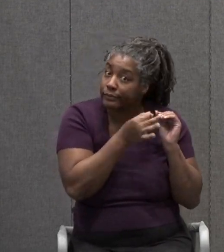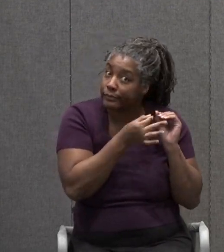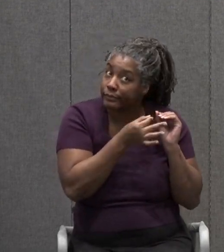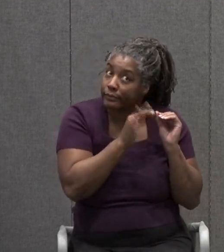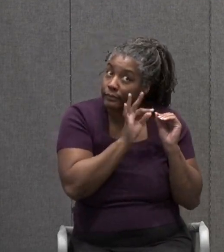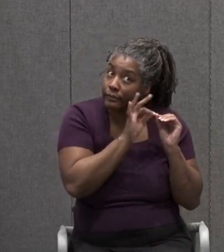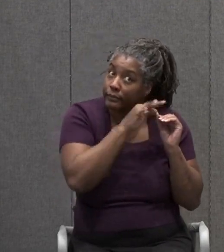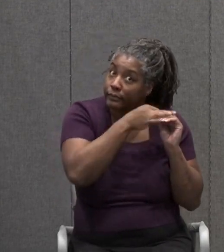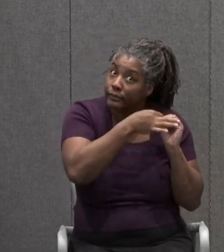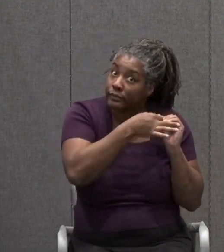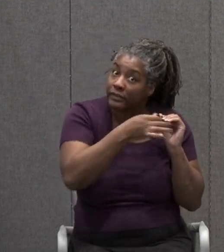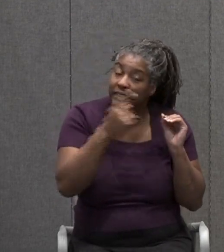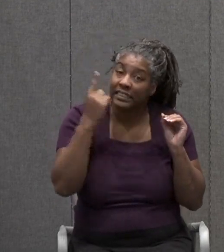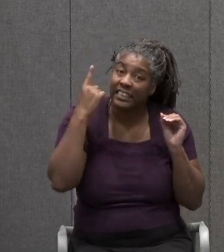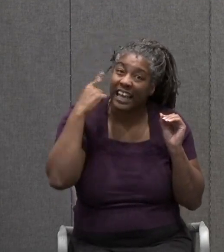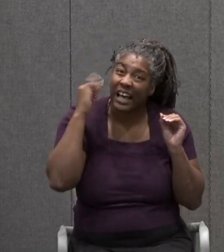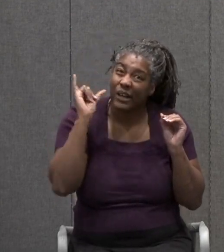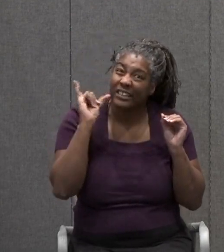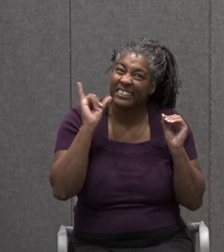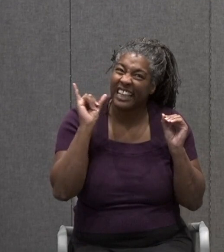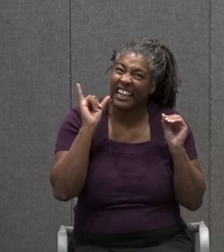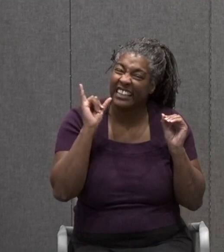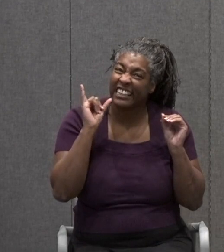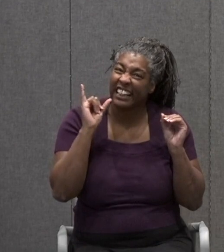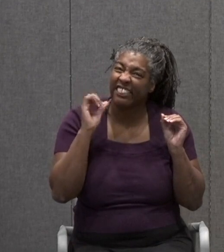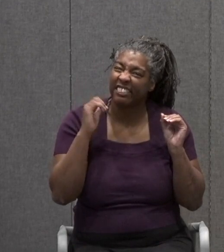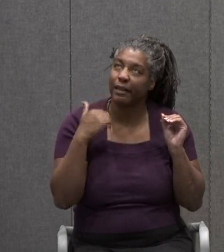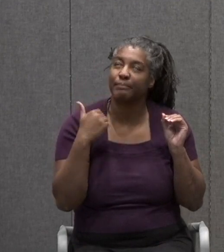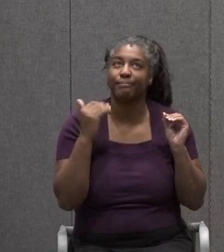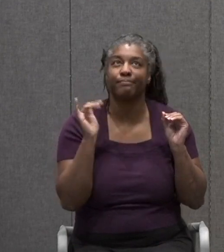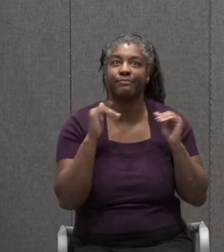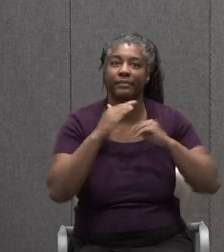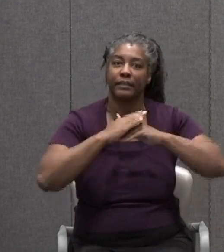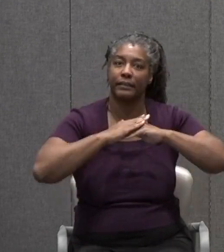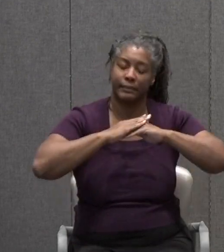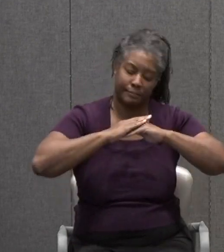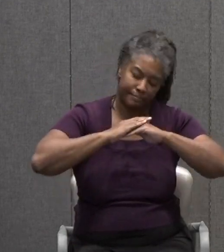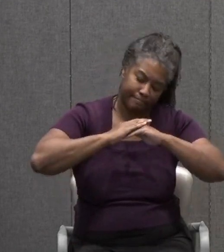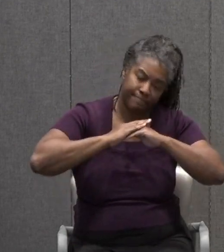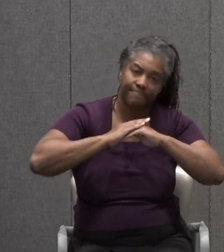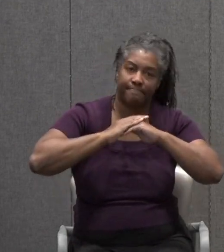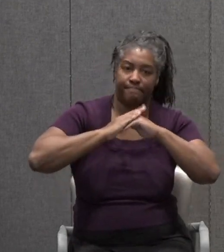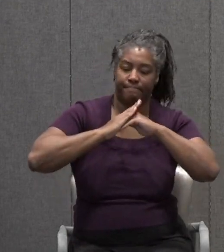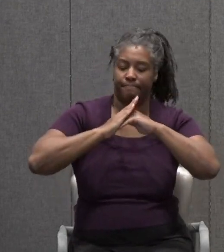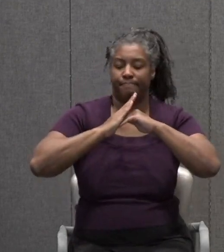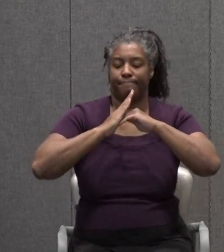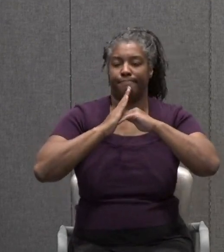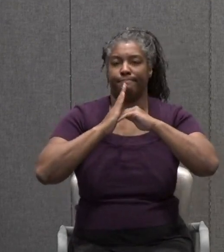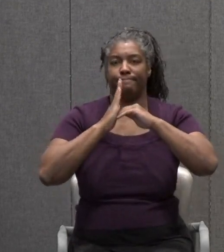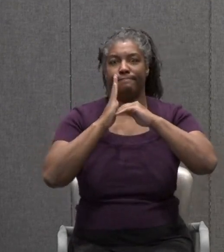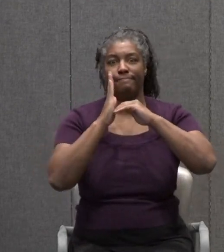It sounds like something's peeling away from something. Yep, sure does.